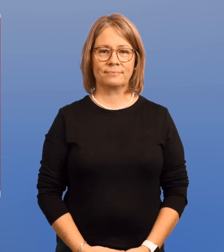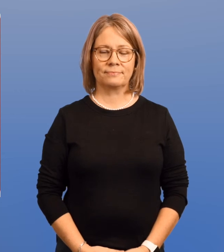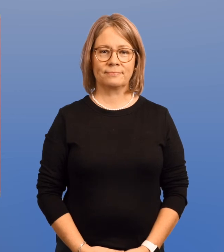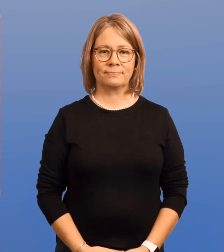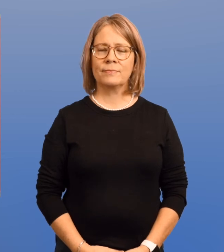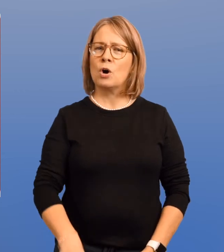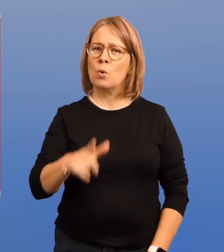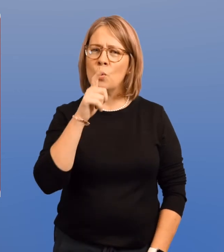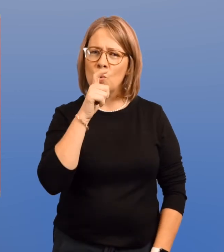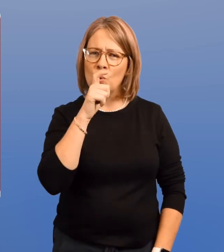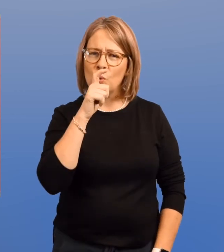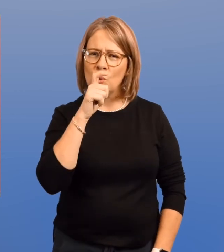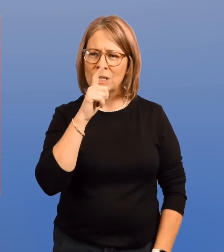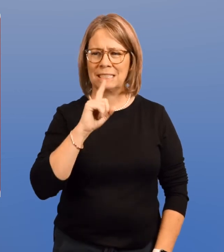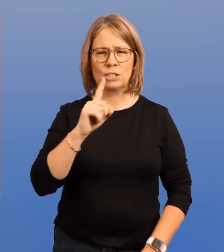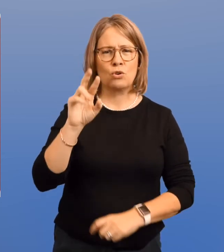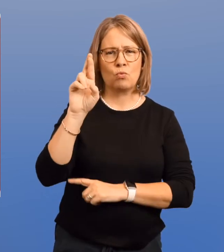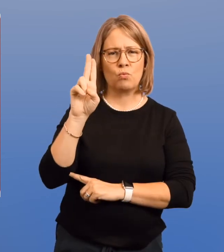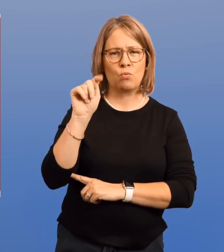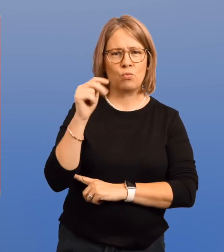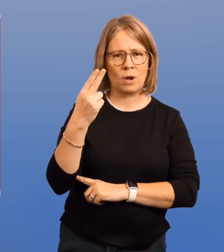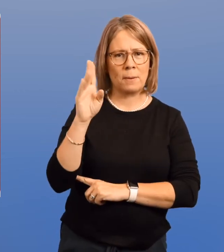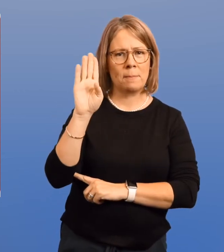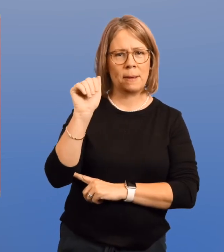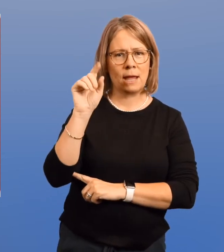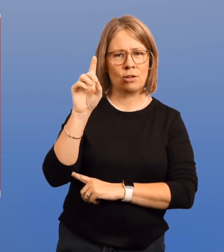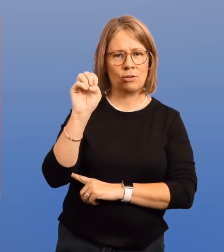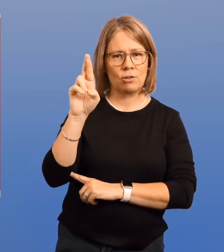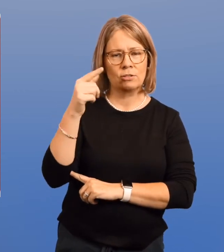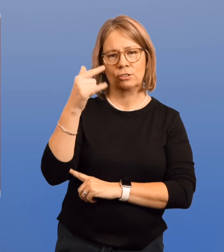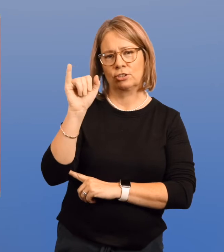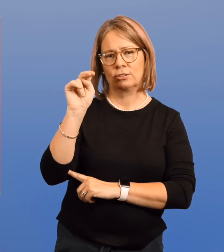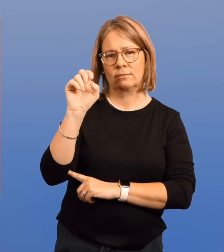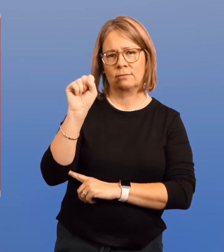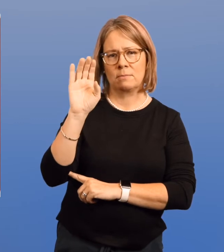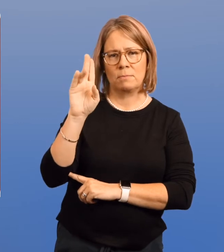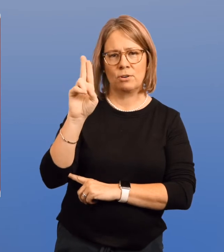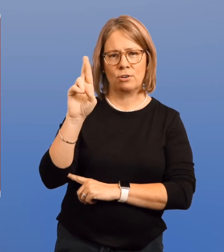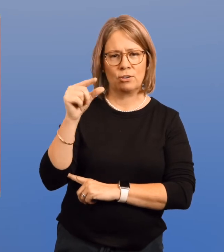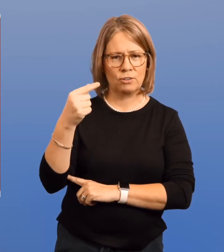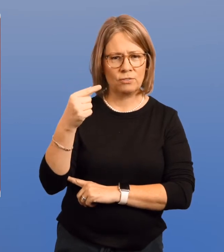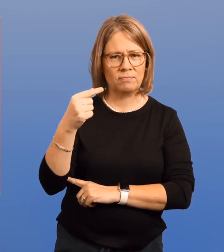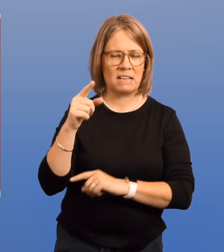Who is Ruth Bader Ginsburg --